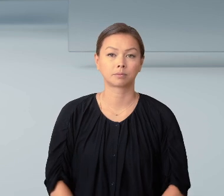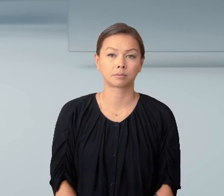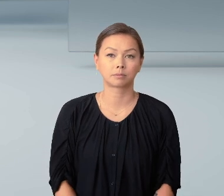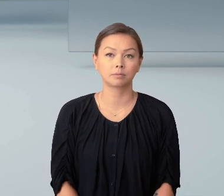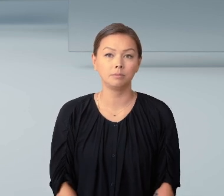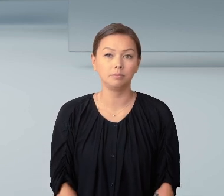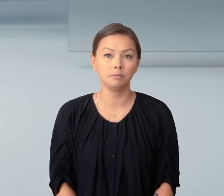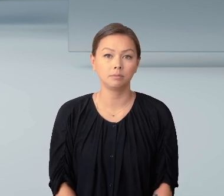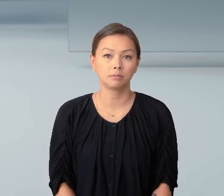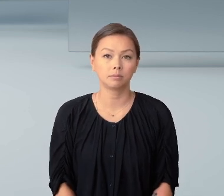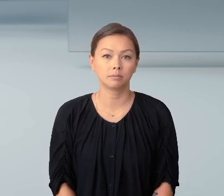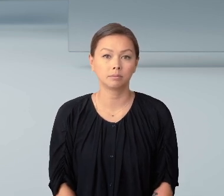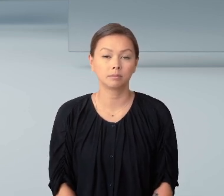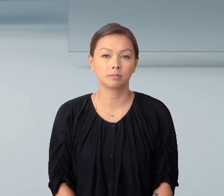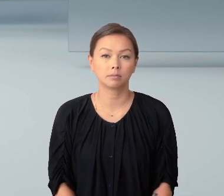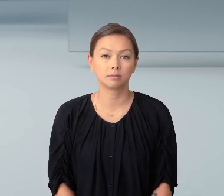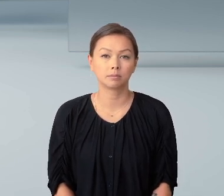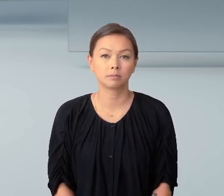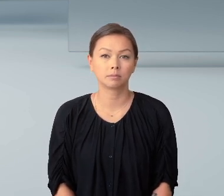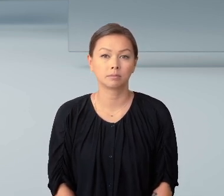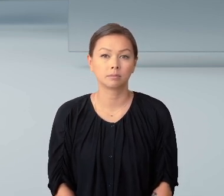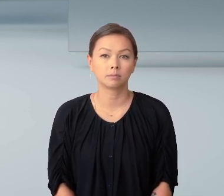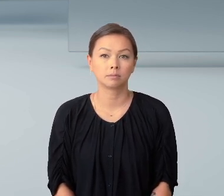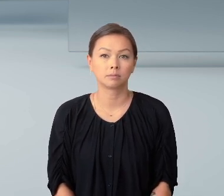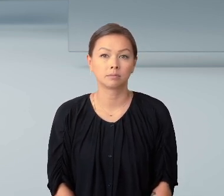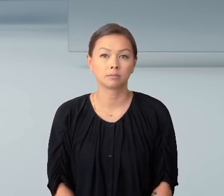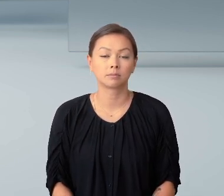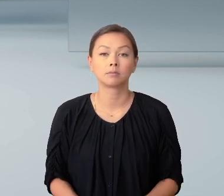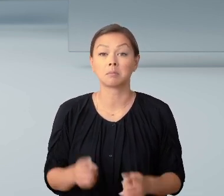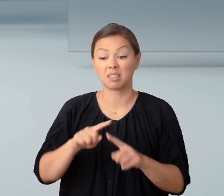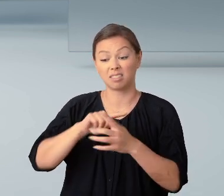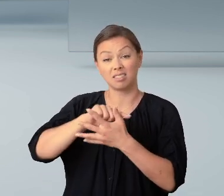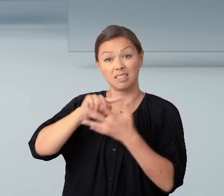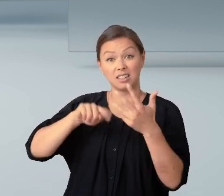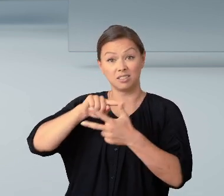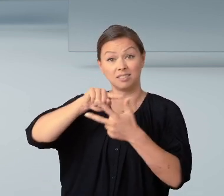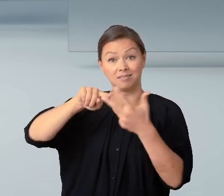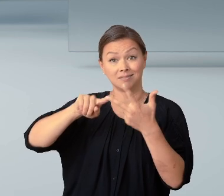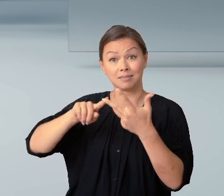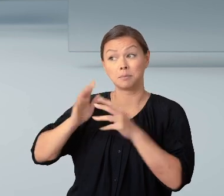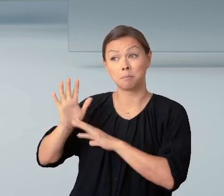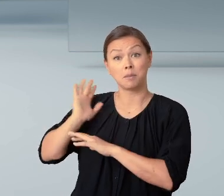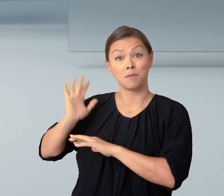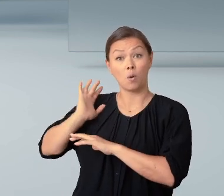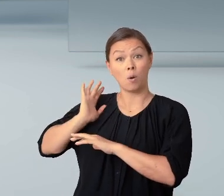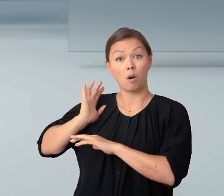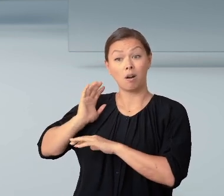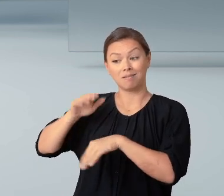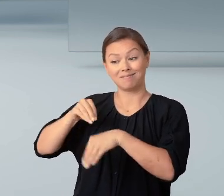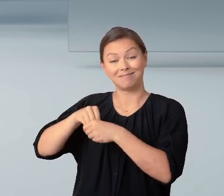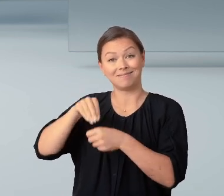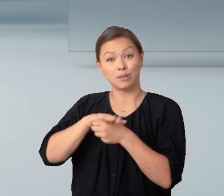built-in business intelligence, and Power BI. These are all things that were very costly in previous on-prem